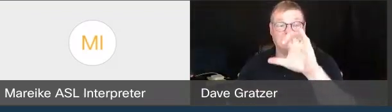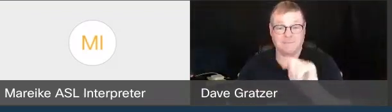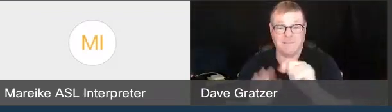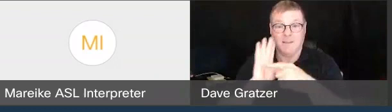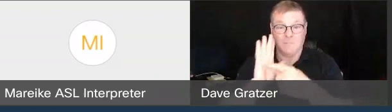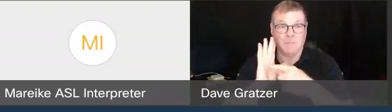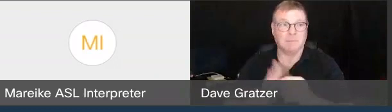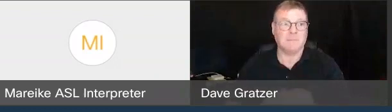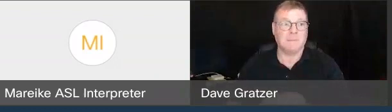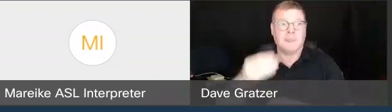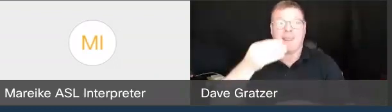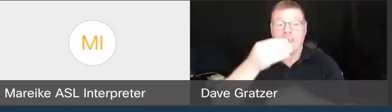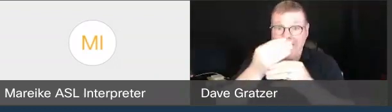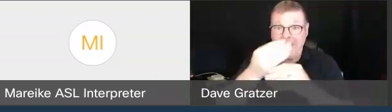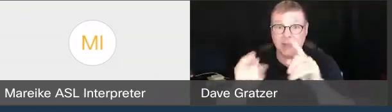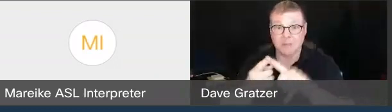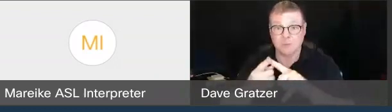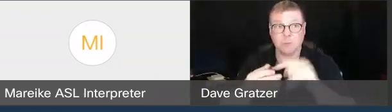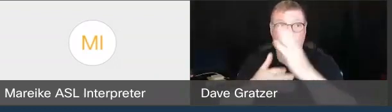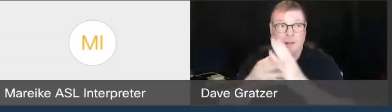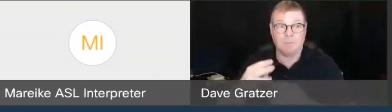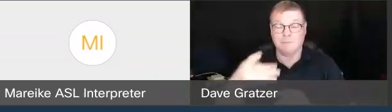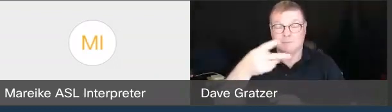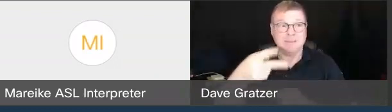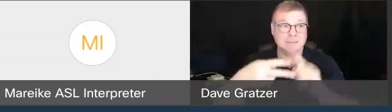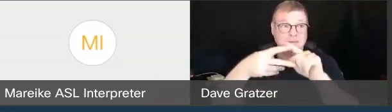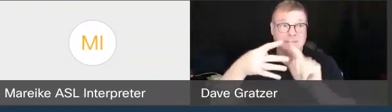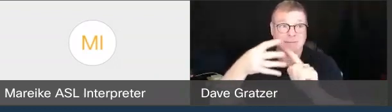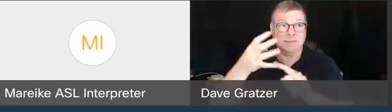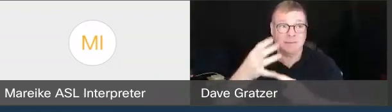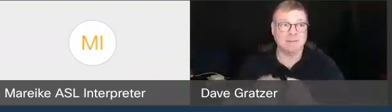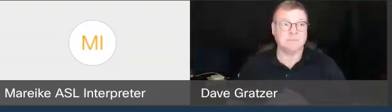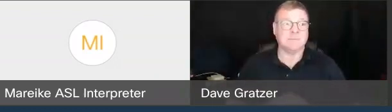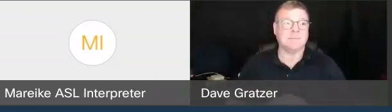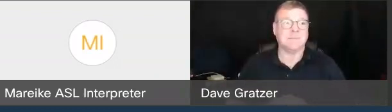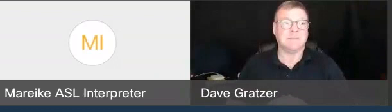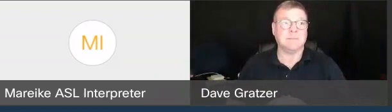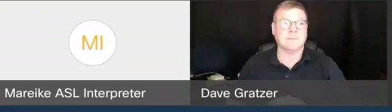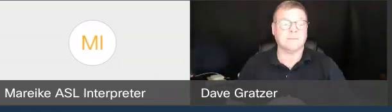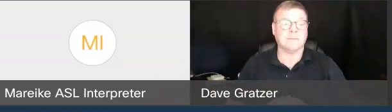just adding to the elements, the standard elements of assertive community treatment? So in